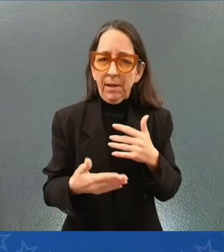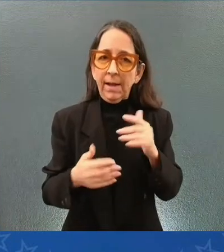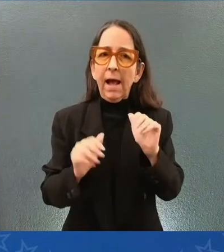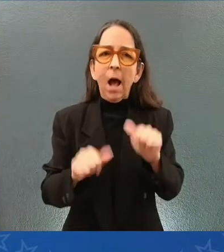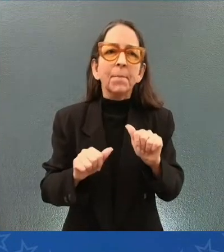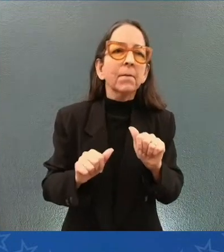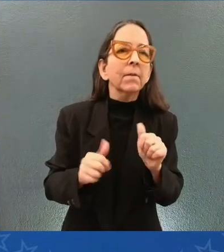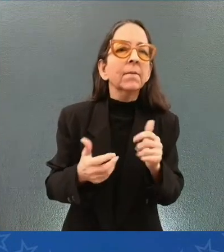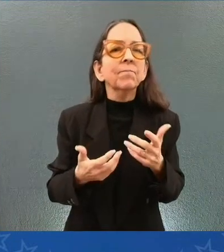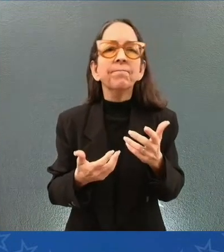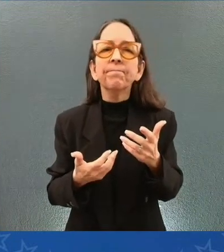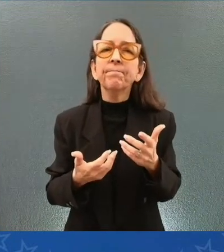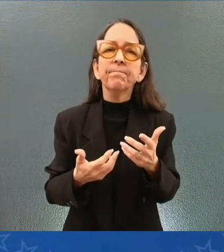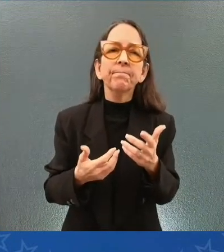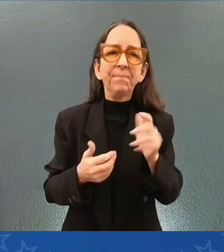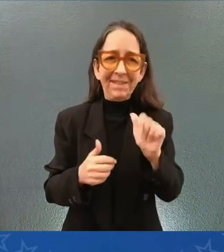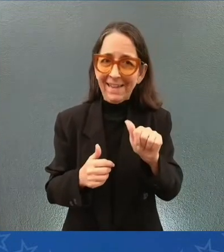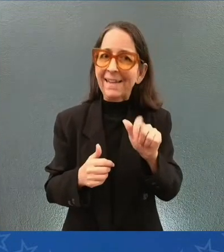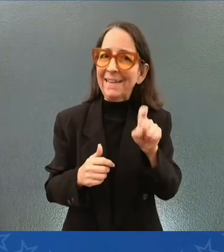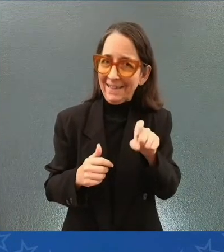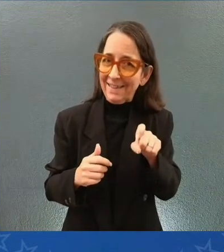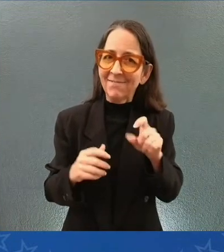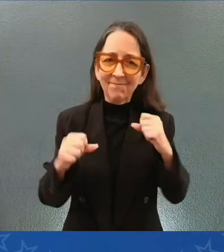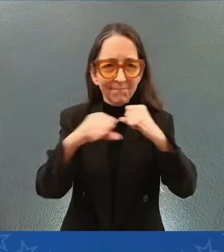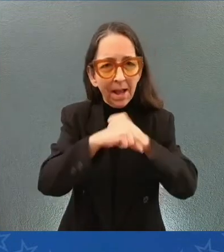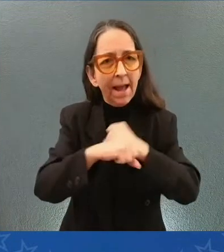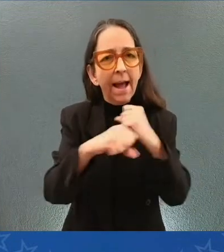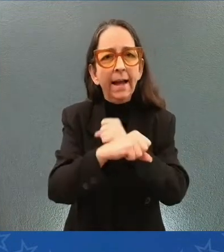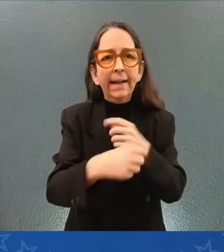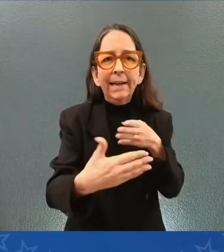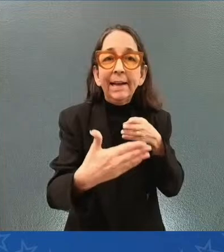and to be guardians of democracy and all people yearning to be free.